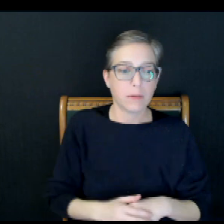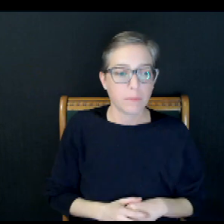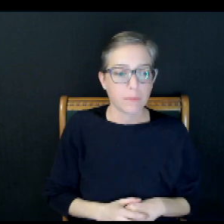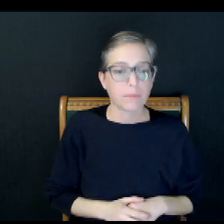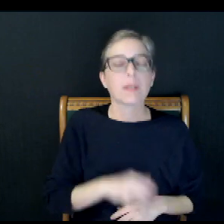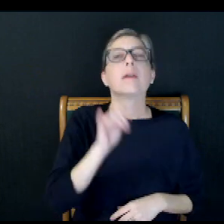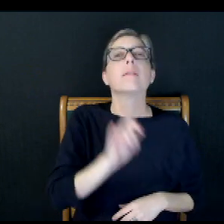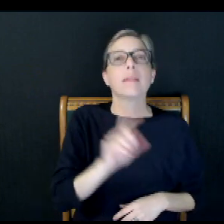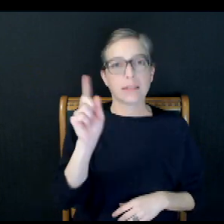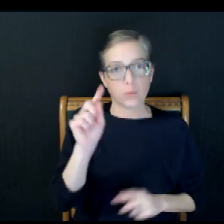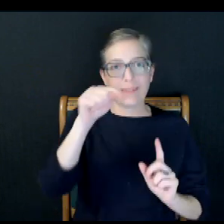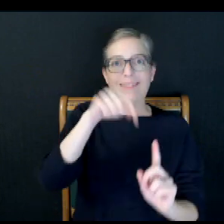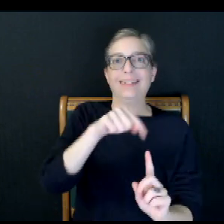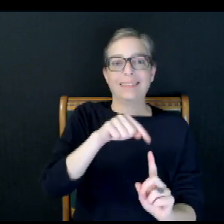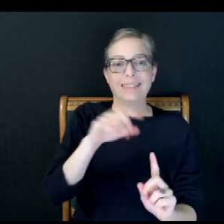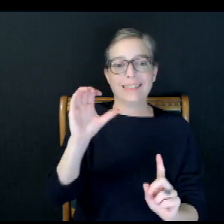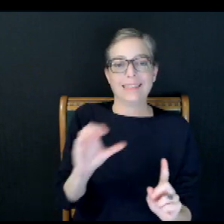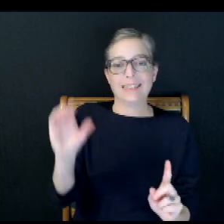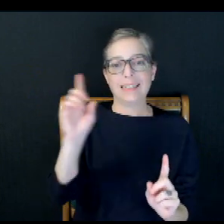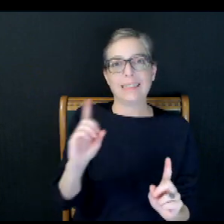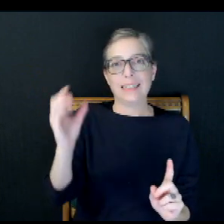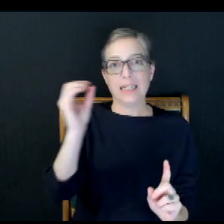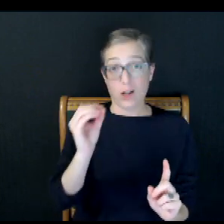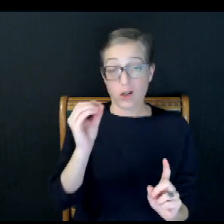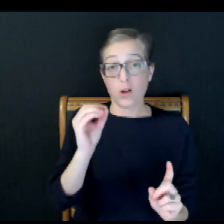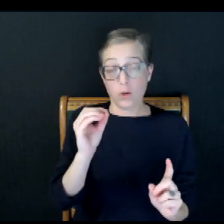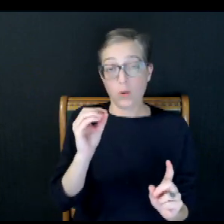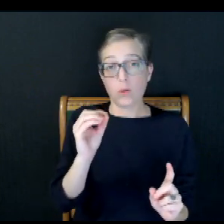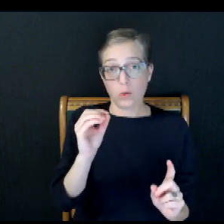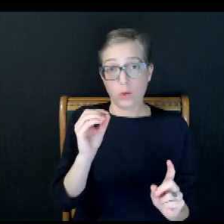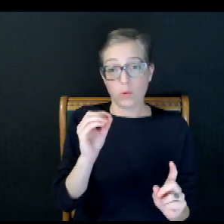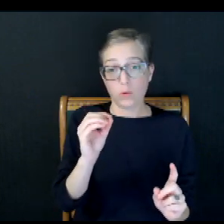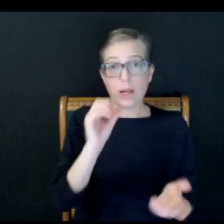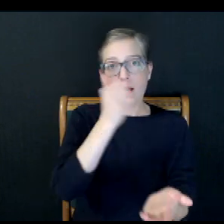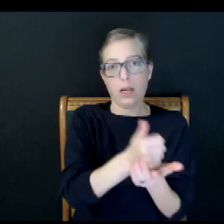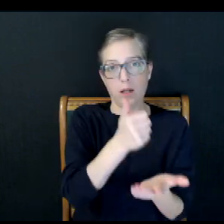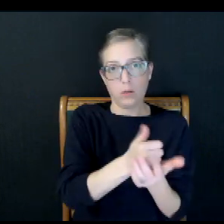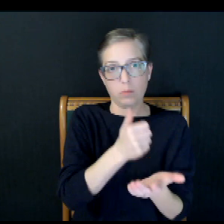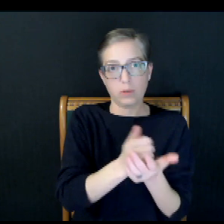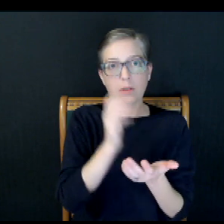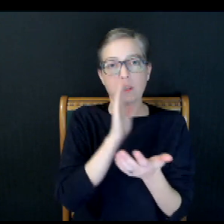They really hold the social capital in our communities and act as that bridge or broker for their community and